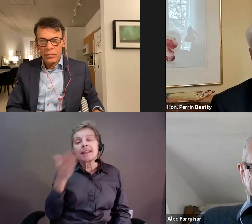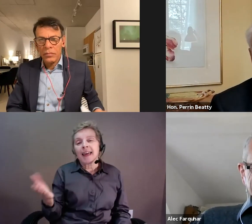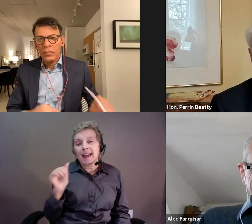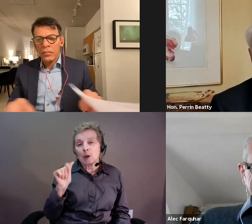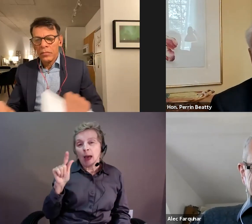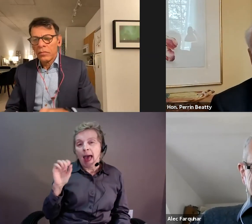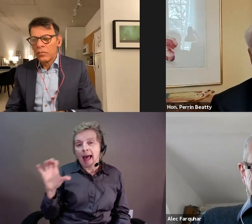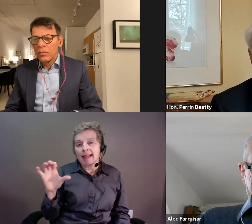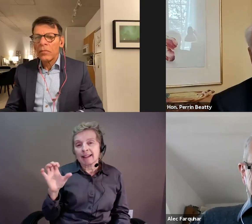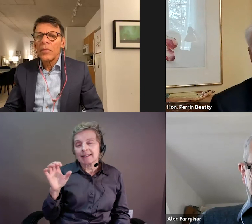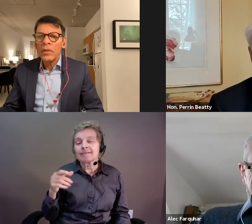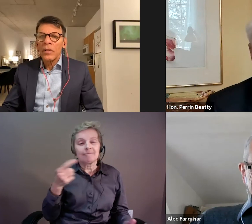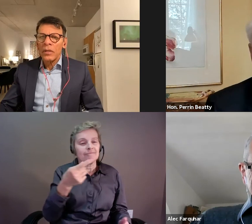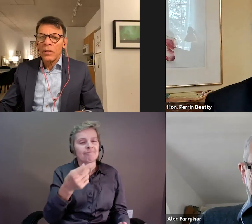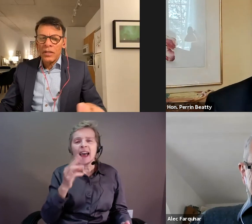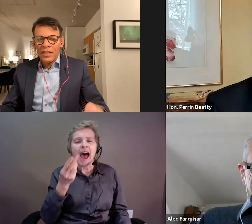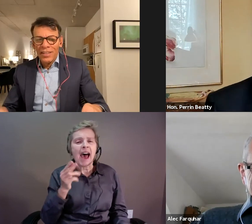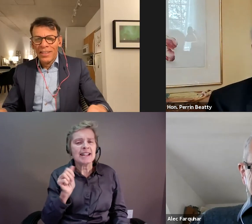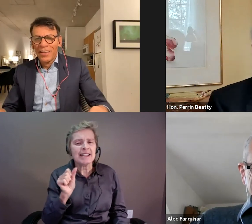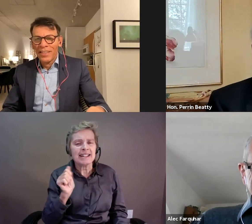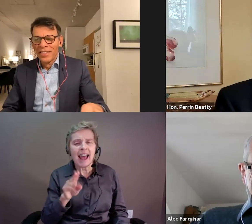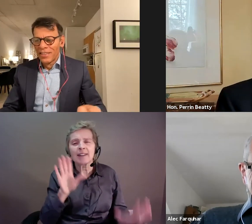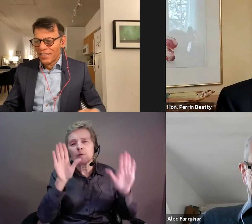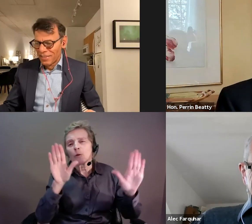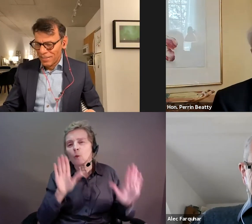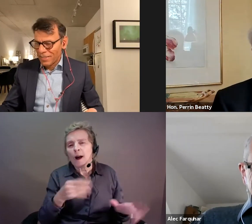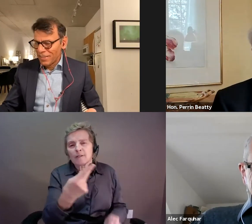Hassan, it's a pleasure to get together again. You know, there are